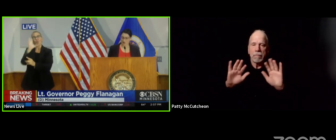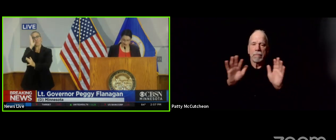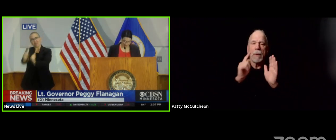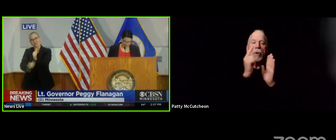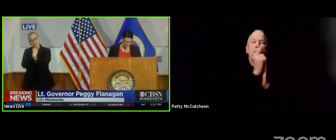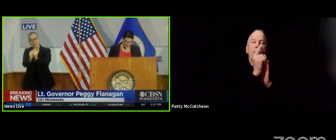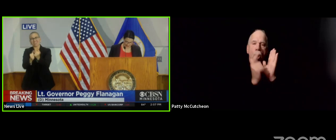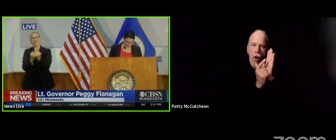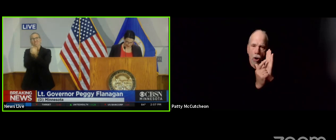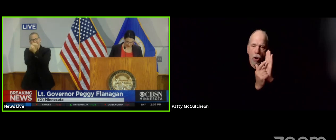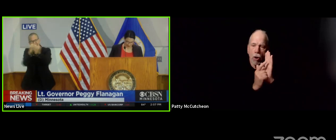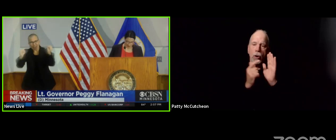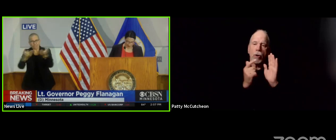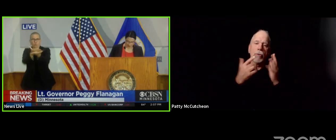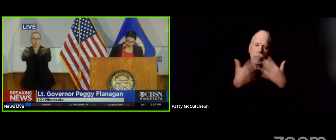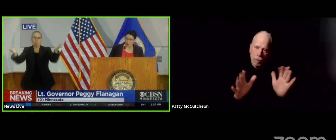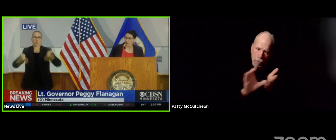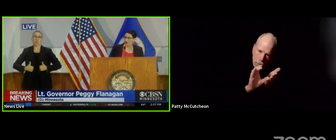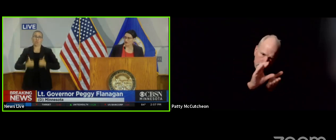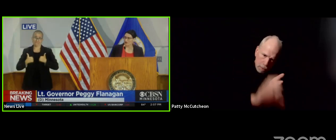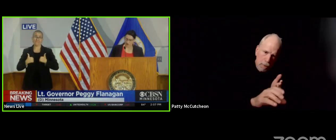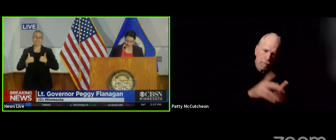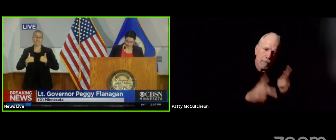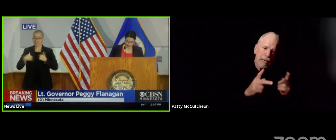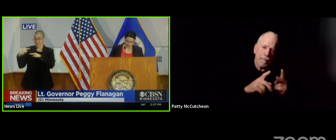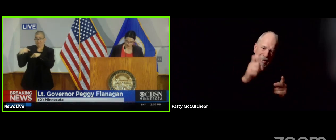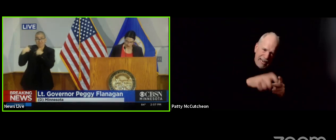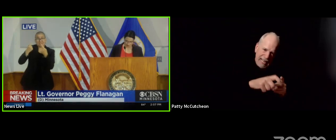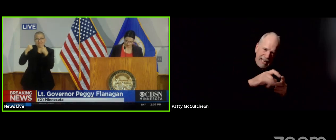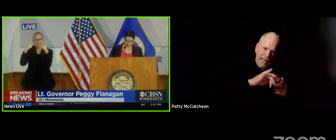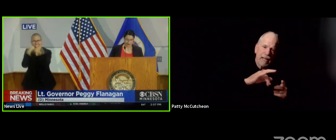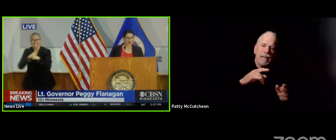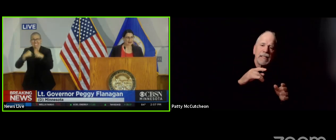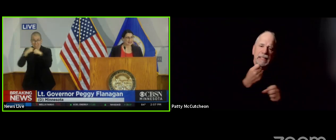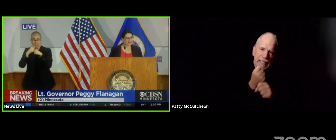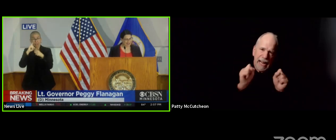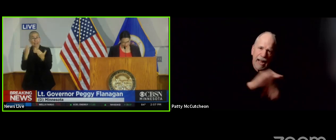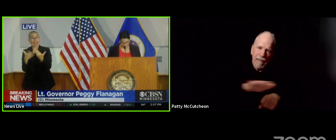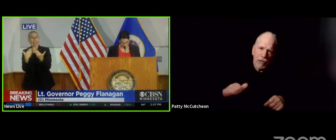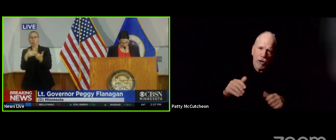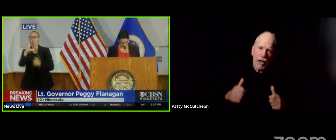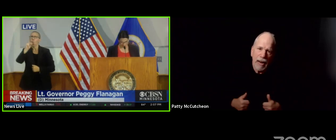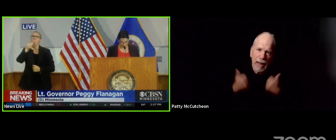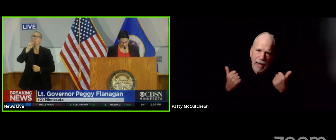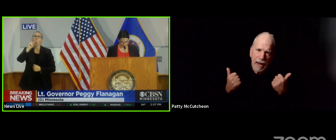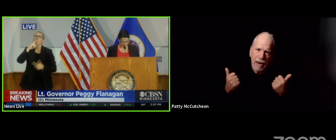AGAINST US. BUT THE POWER OF A FRIEND'S CONCERN, A LEGISLATOR'S DETERMINATION,